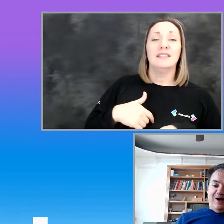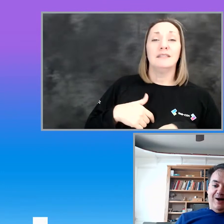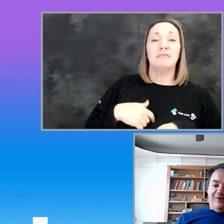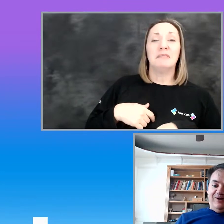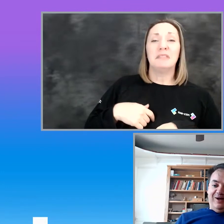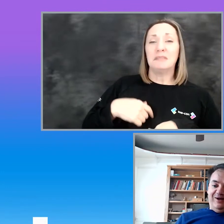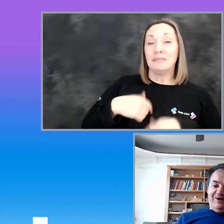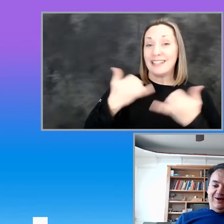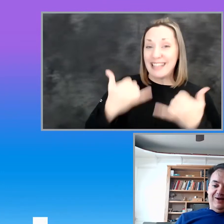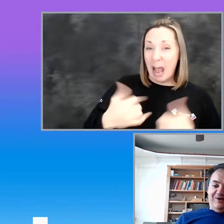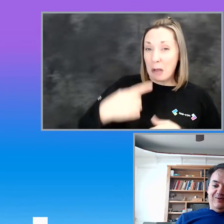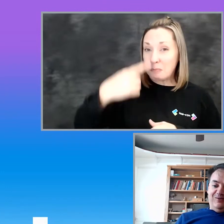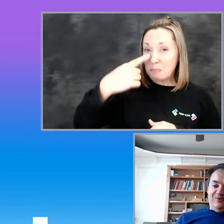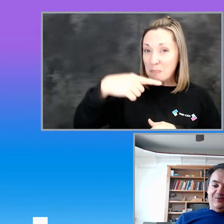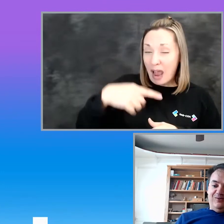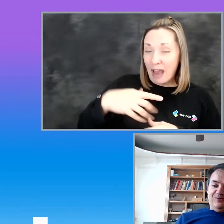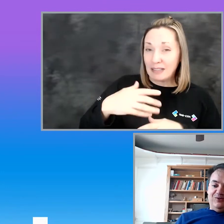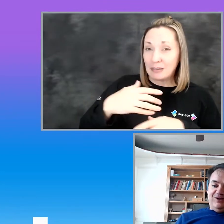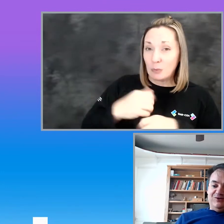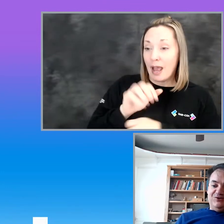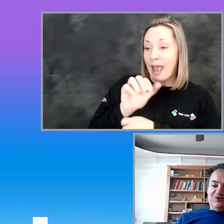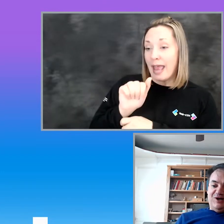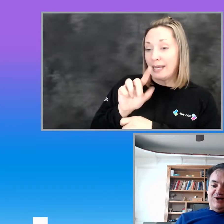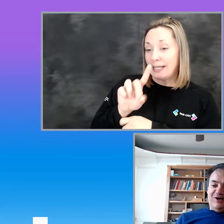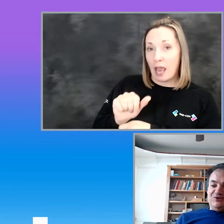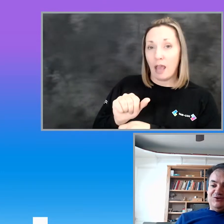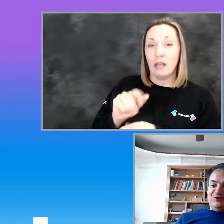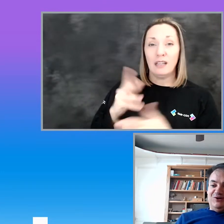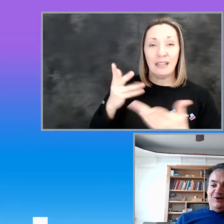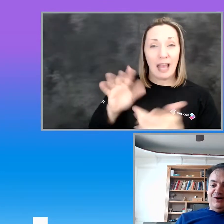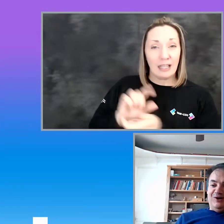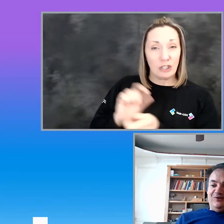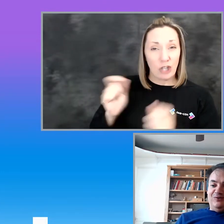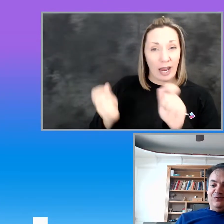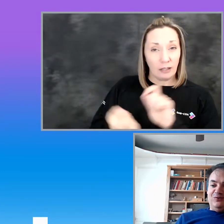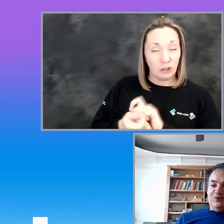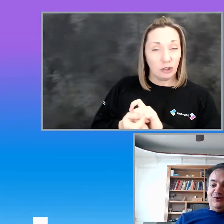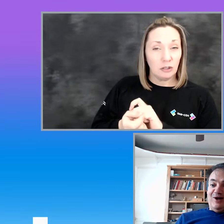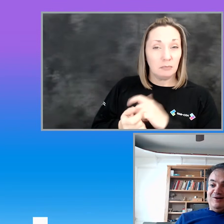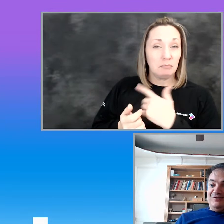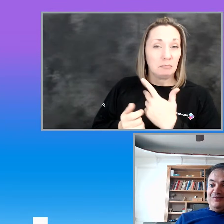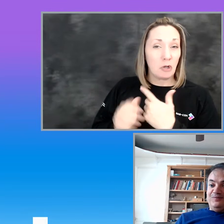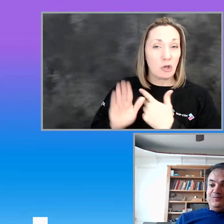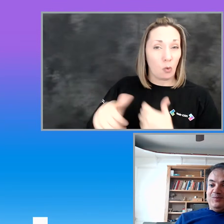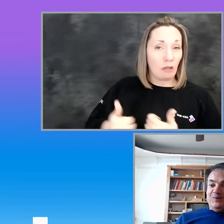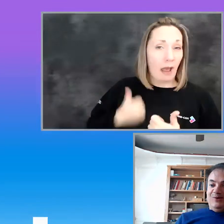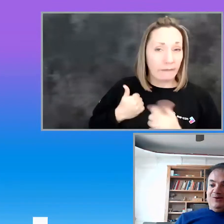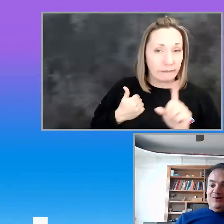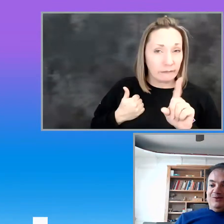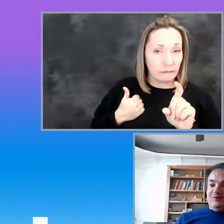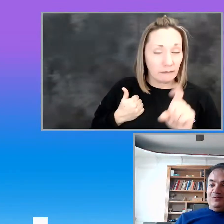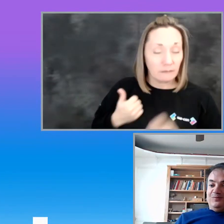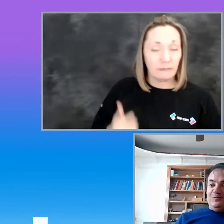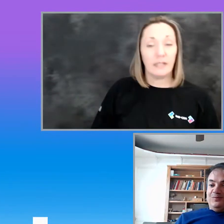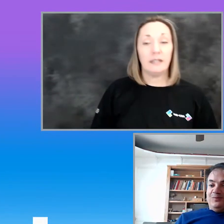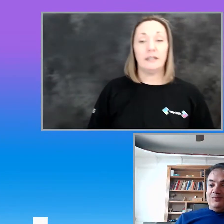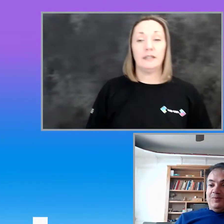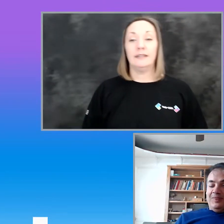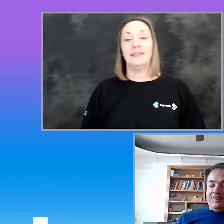little bit of time we have, can you tell me how Ada has changed